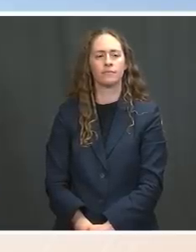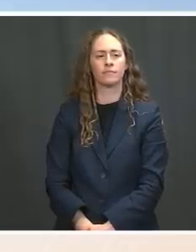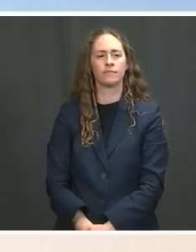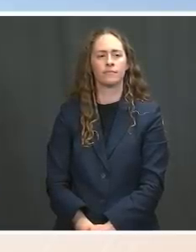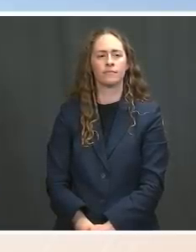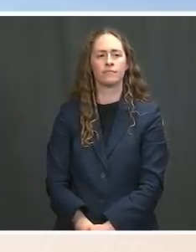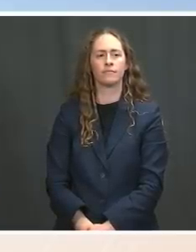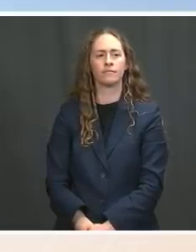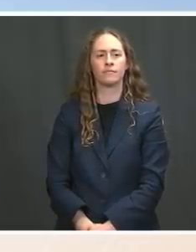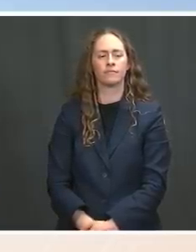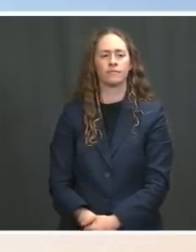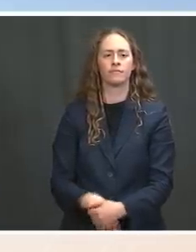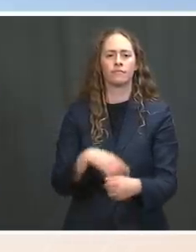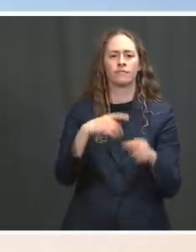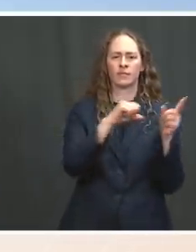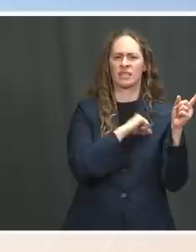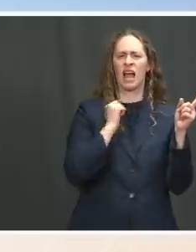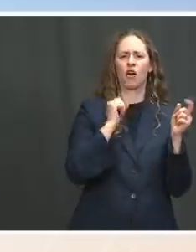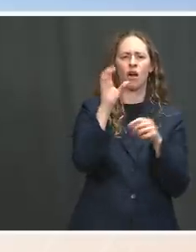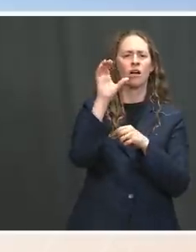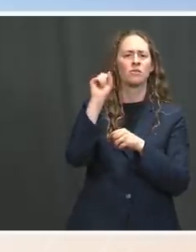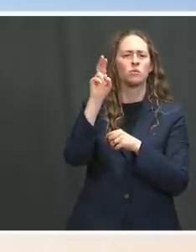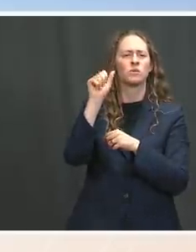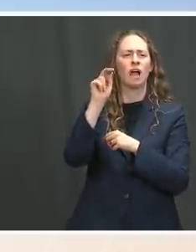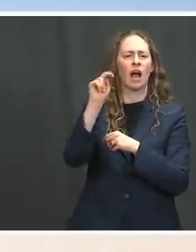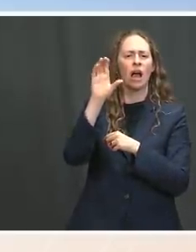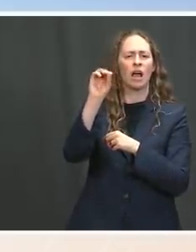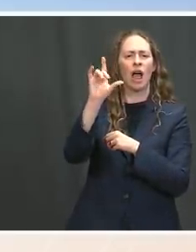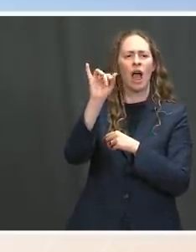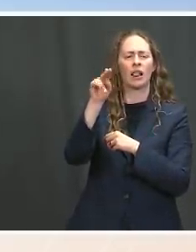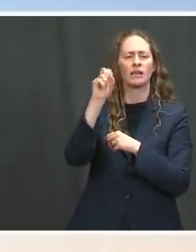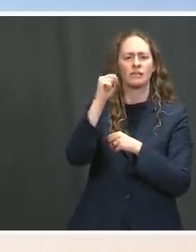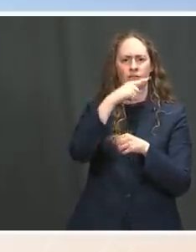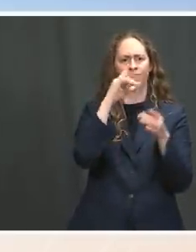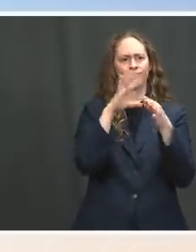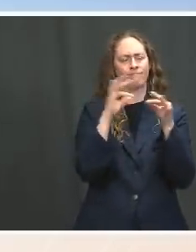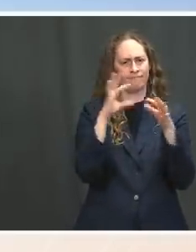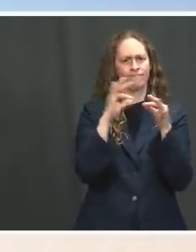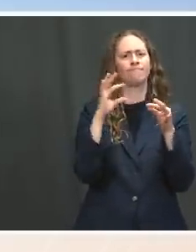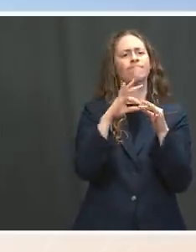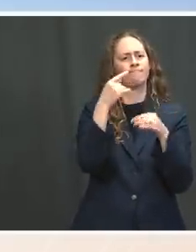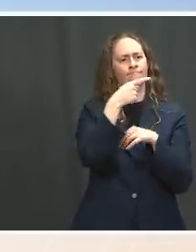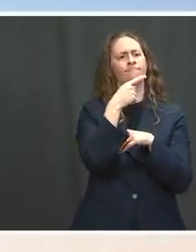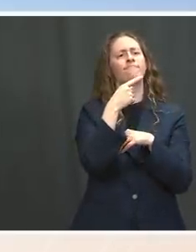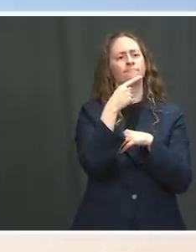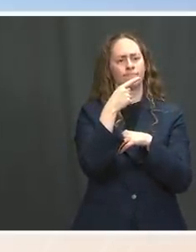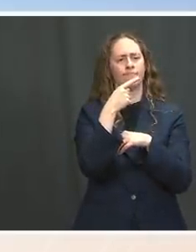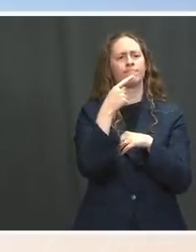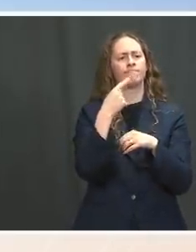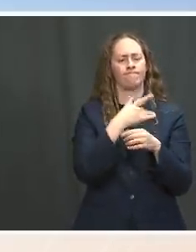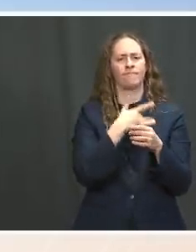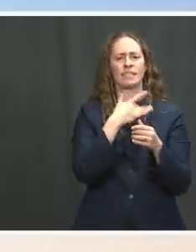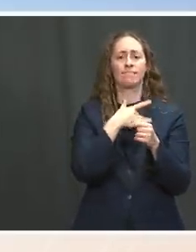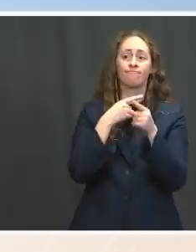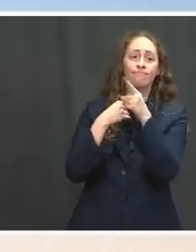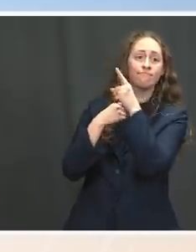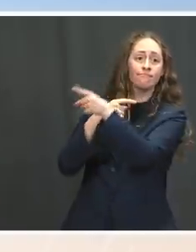for as young as 12 years old without waiting for the CDC. Is the White House concerned that the public is tuning out the top health experts?